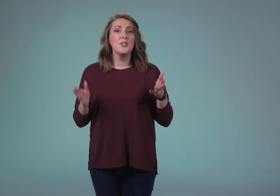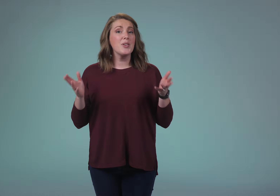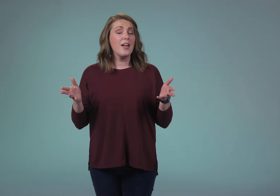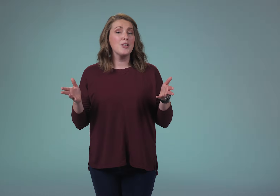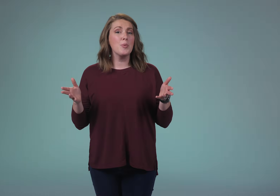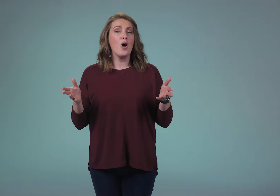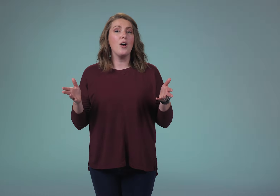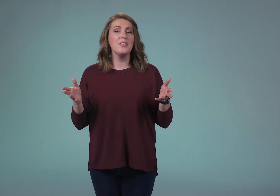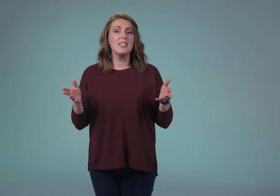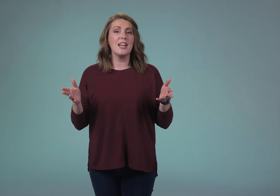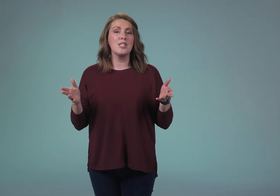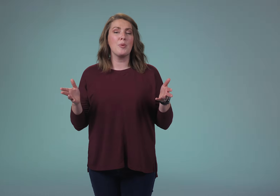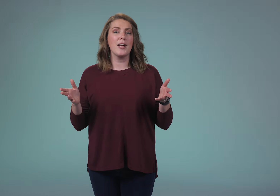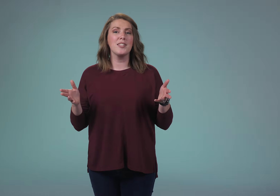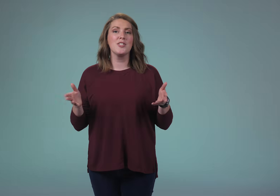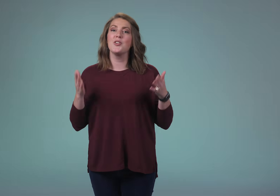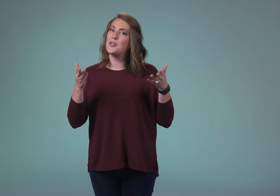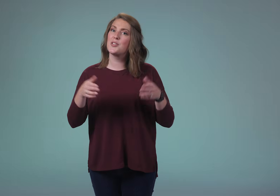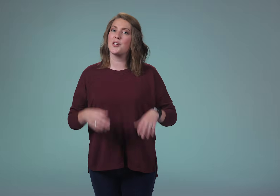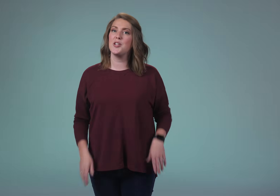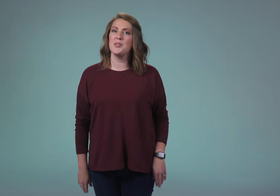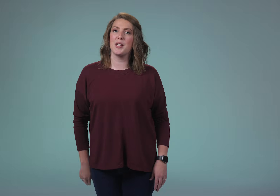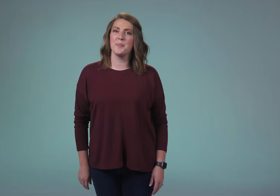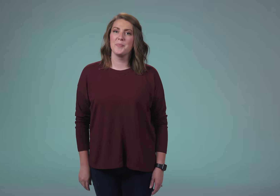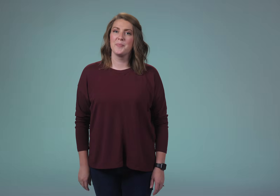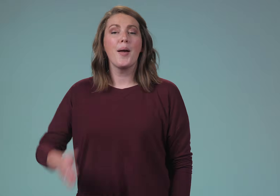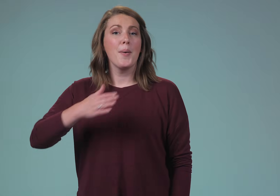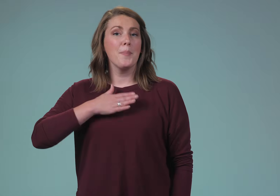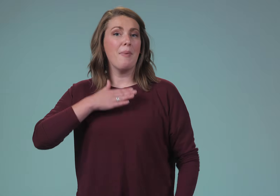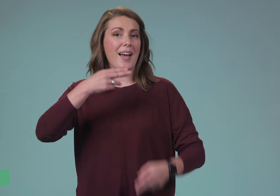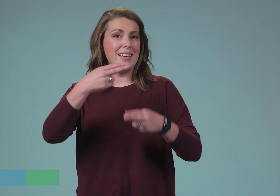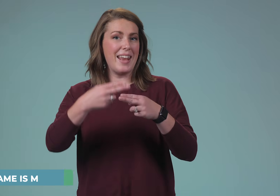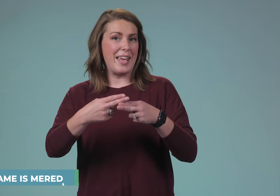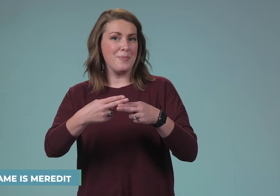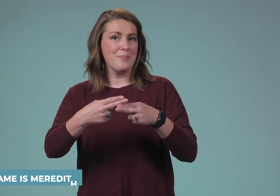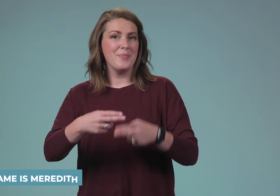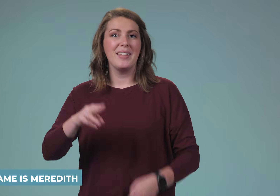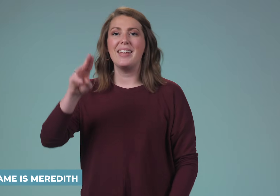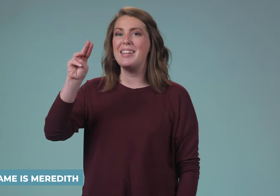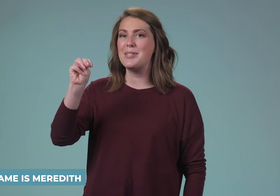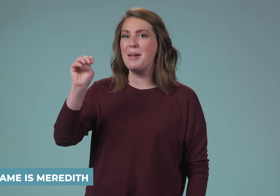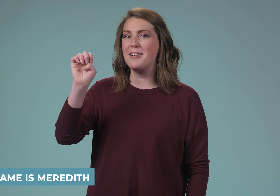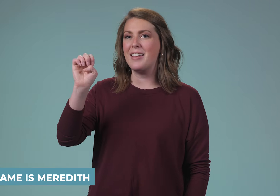So now let's put all these signs to practice so you can start using them. My name is Meredith.